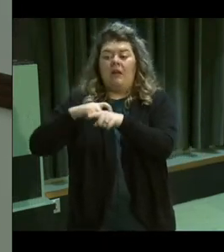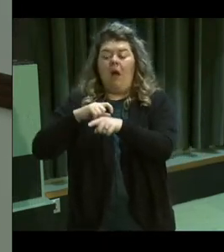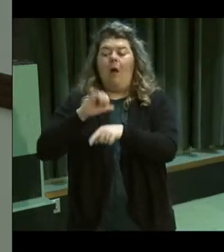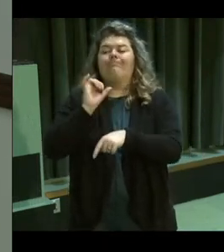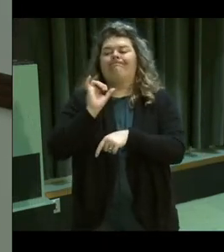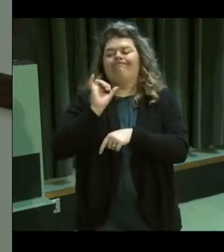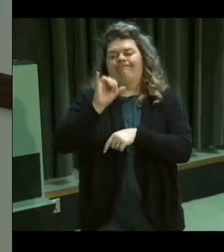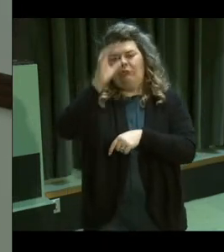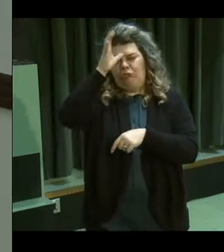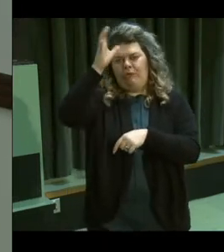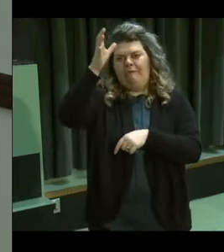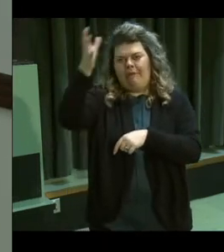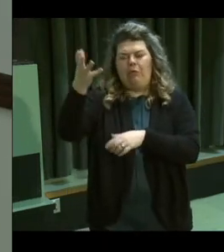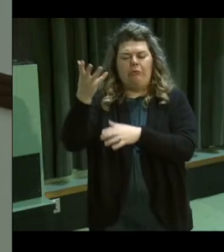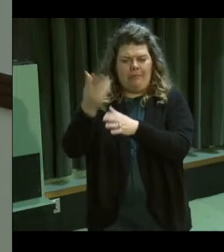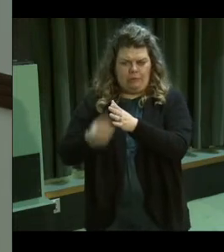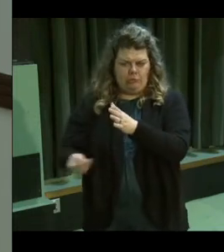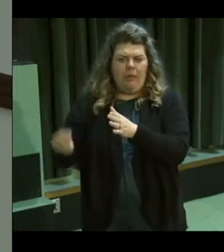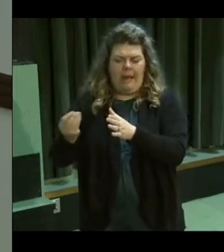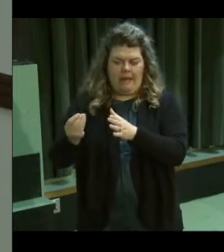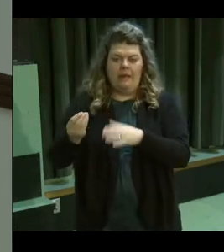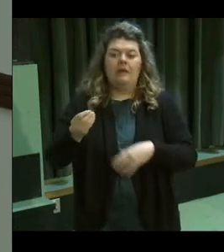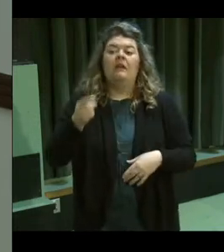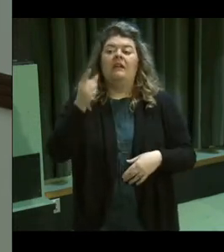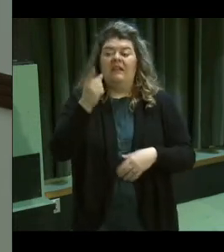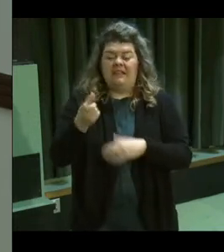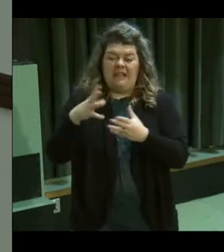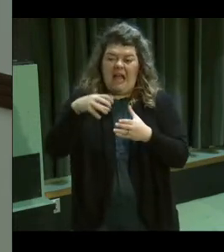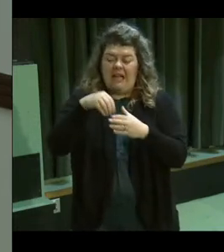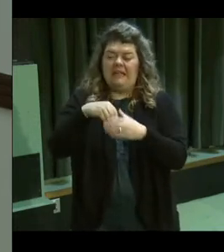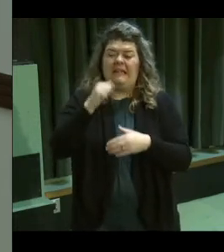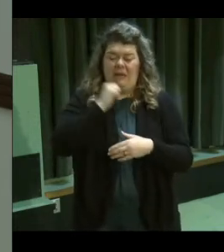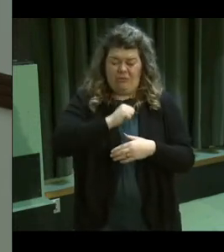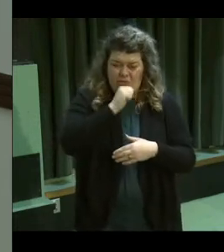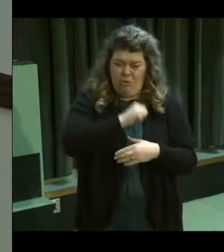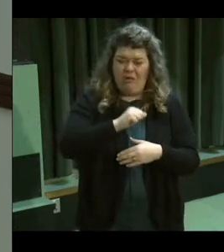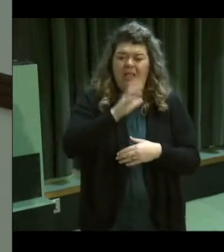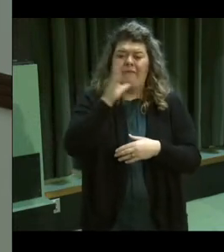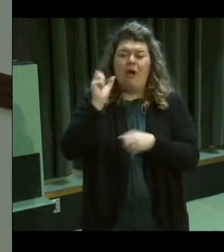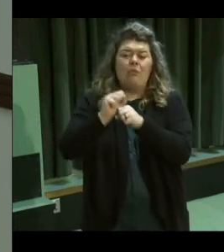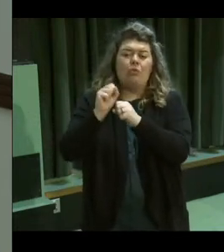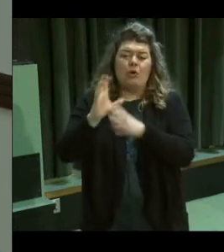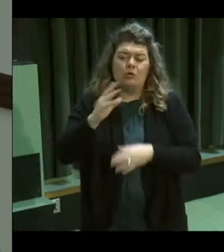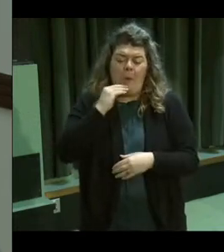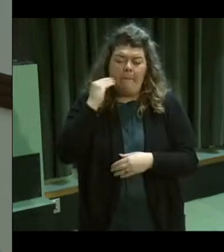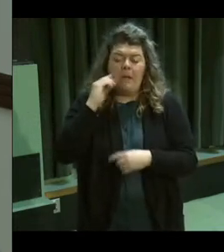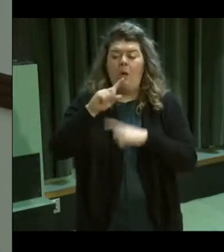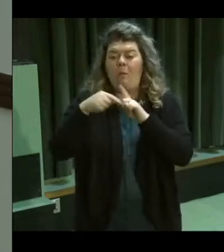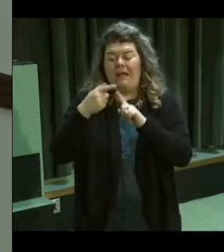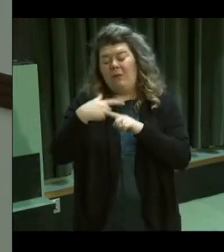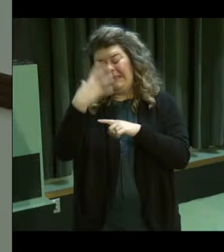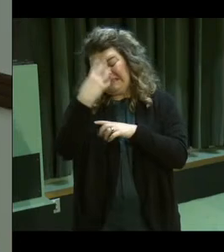died at the home of a farm